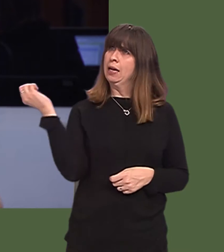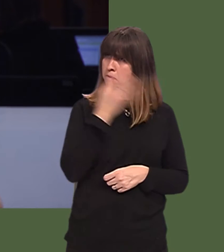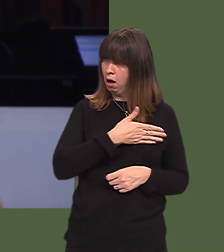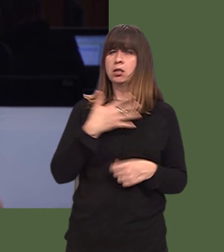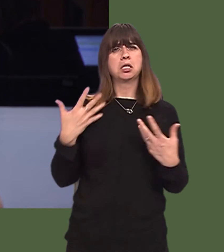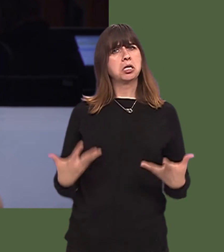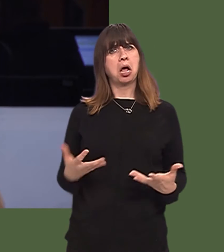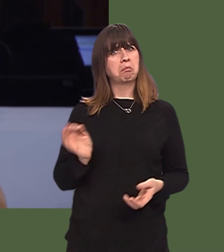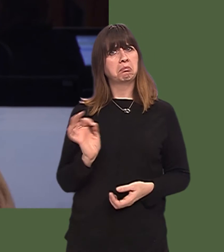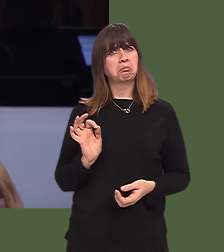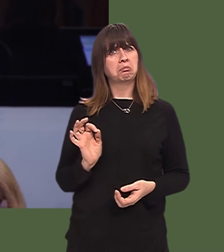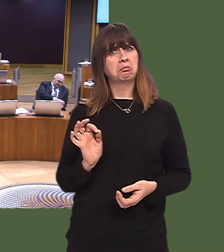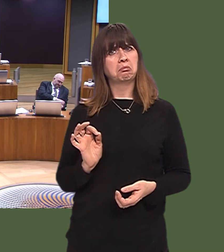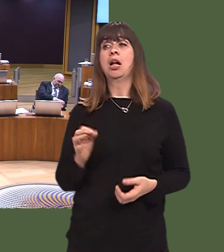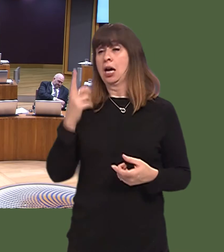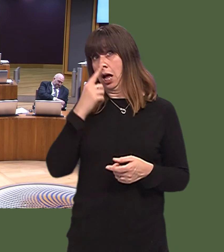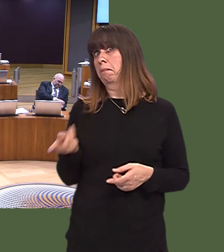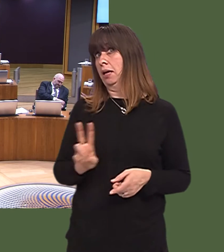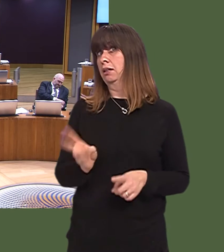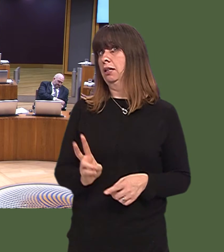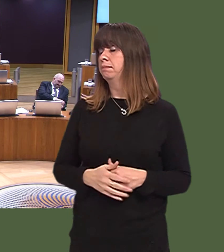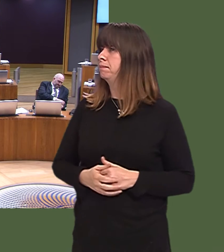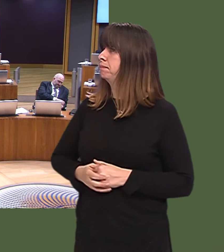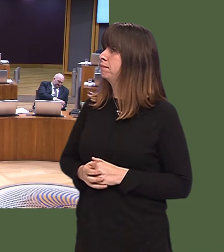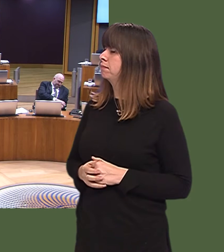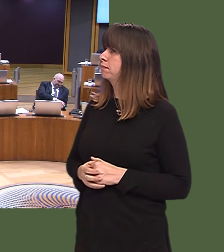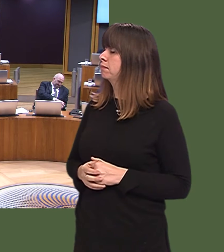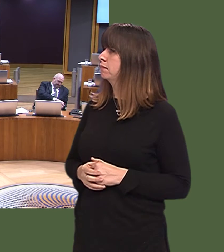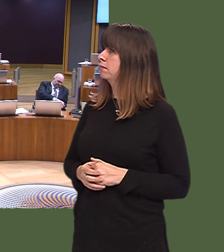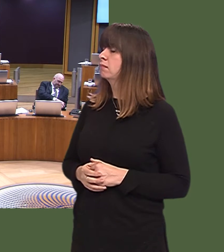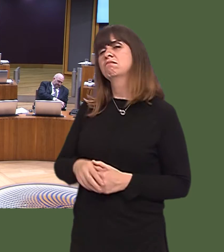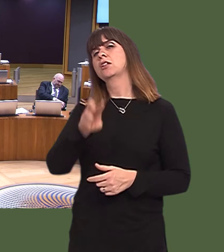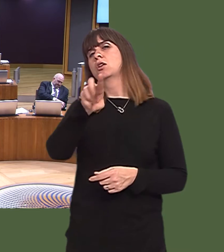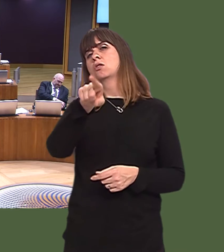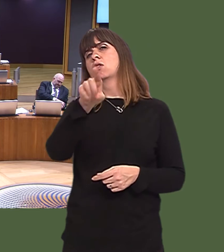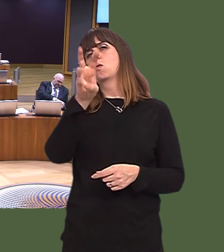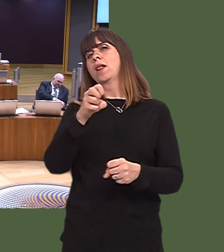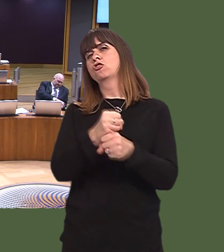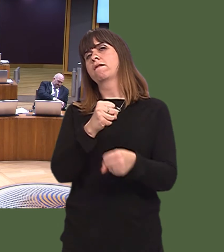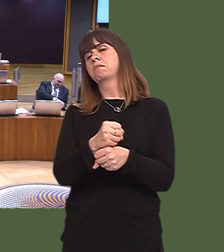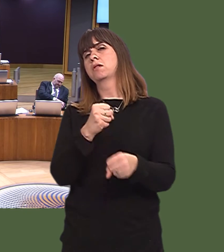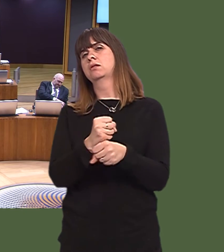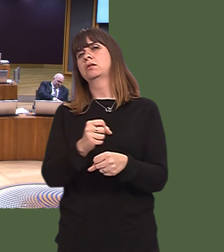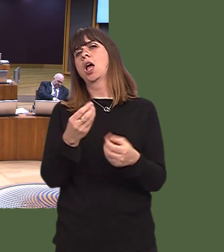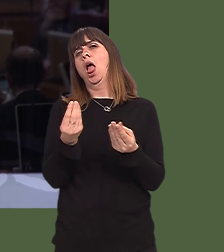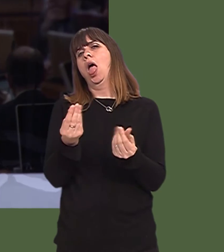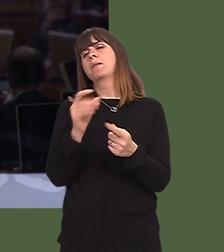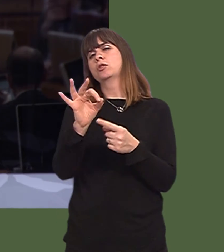Neil McEvoy: 8. What percentage of the Welsh Government's budget is allocated to the prevention of fraud?